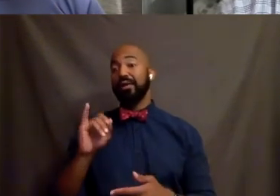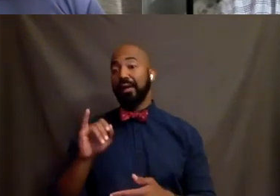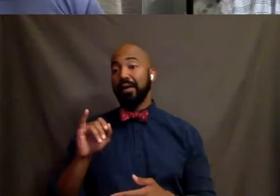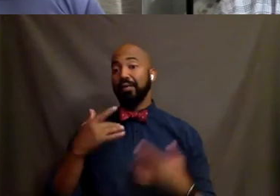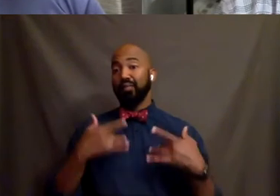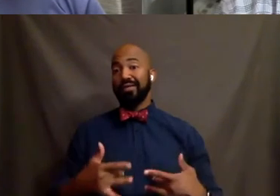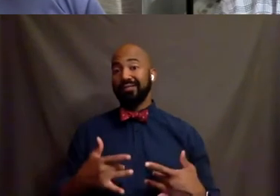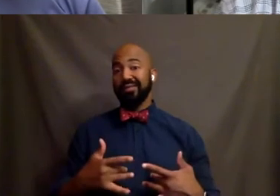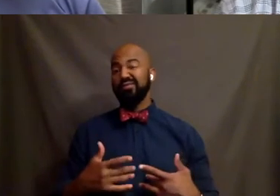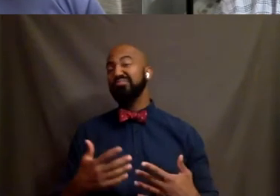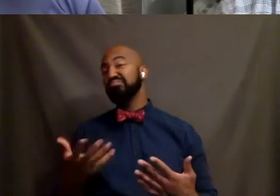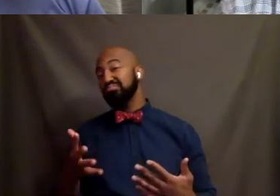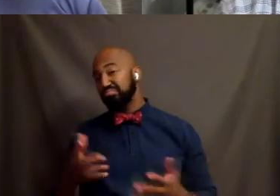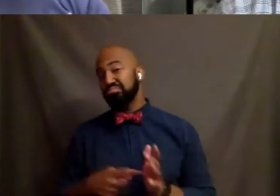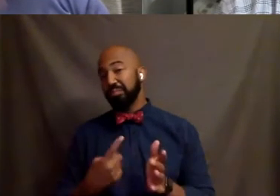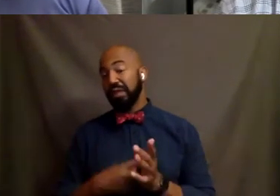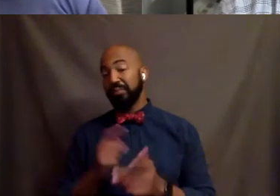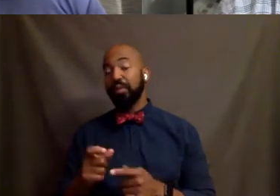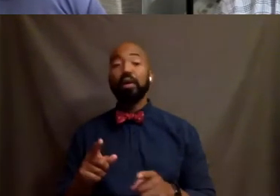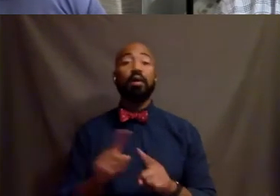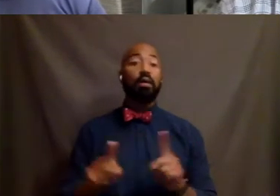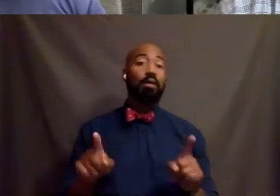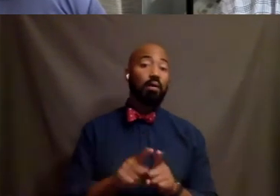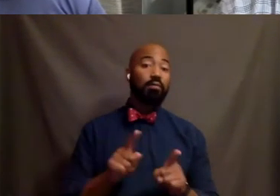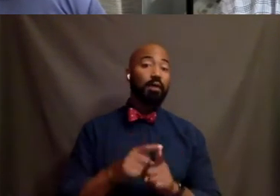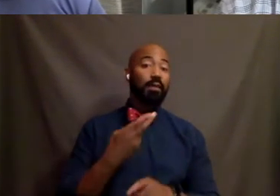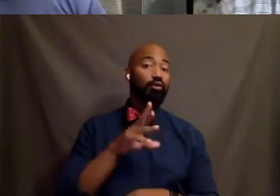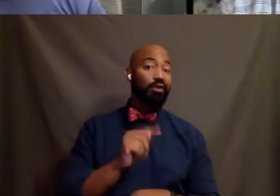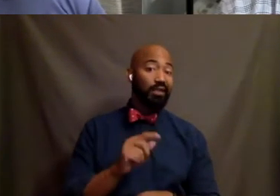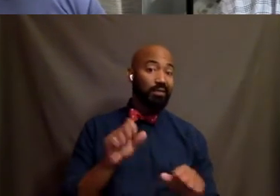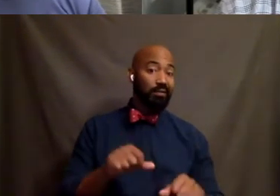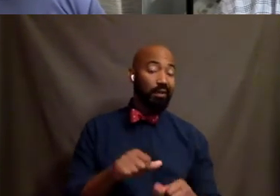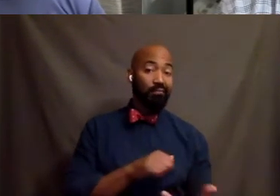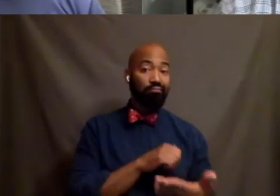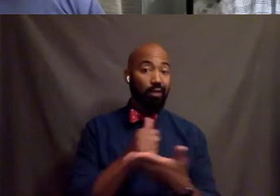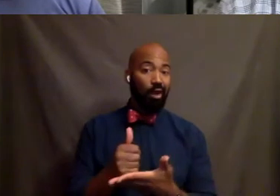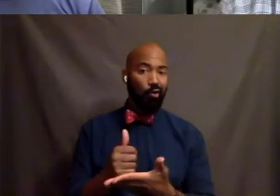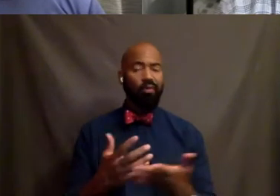So I won't say this is what you need because this will treat it, but it's definitely a consideration.